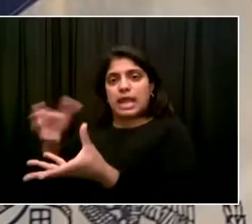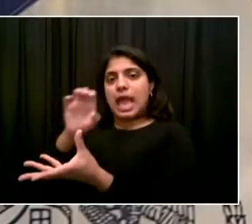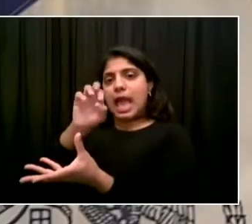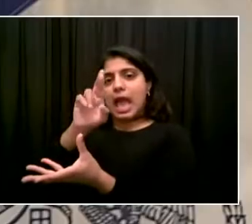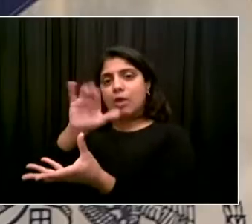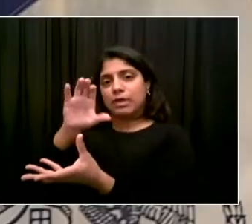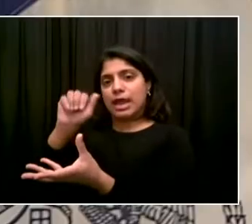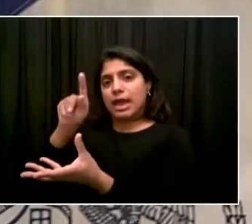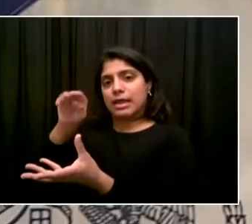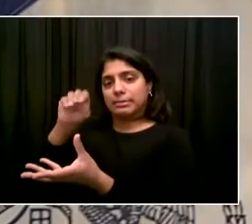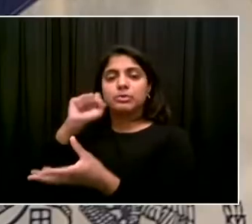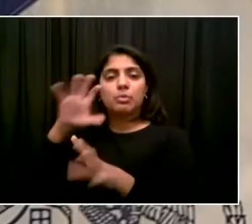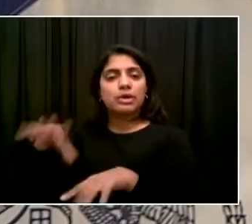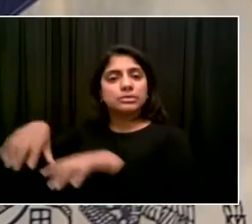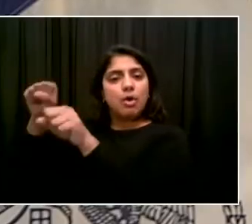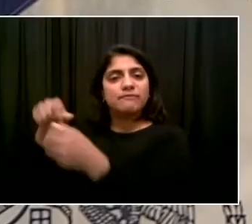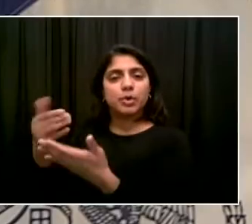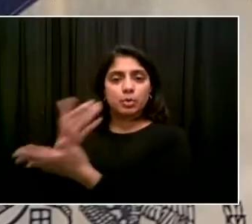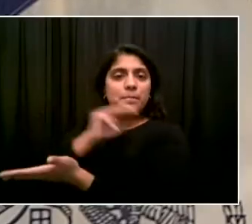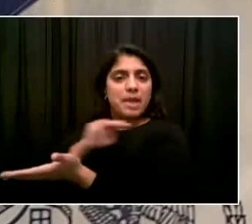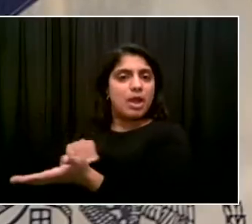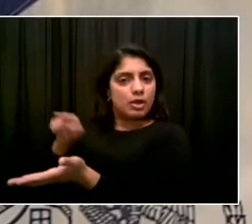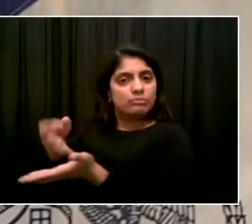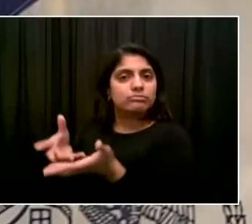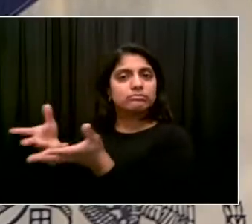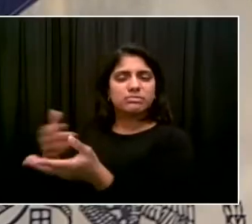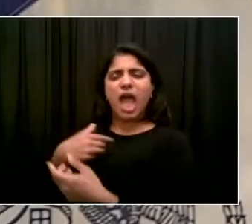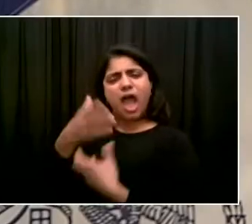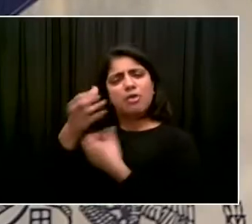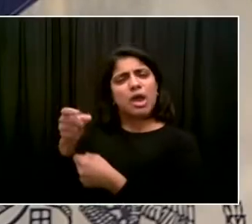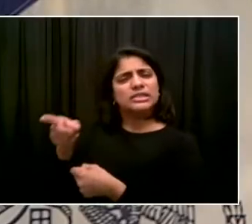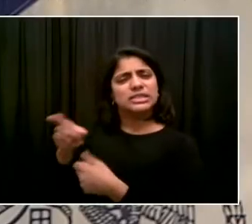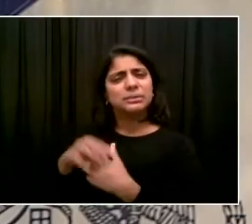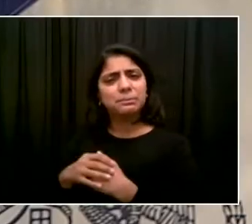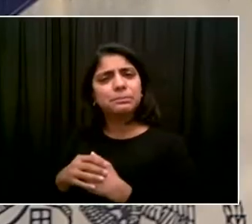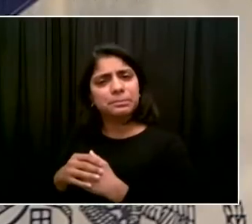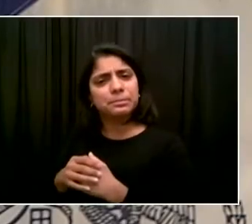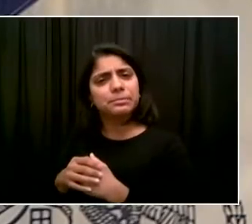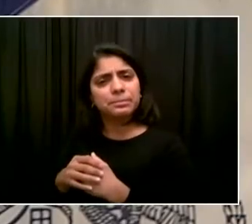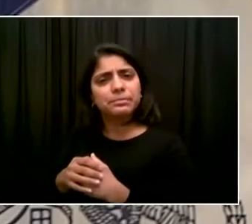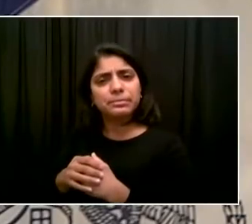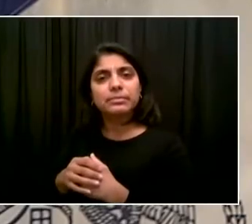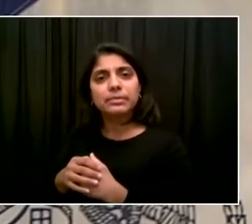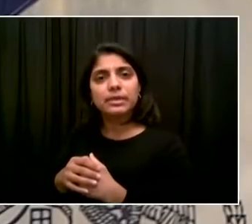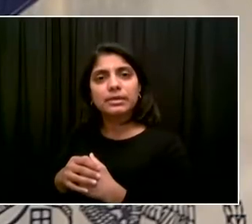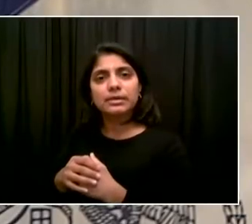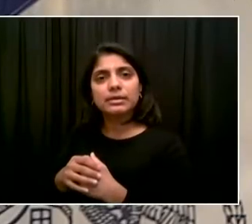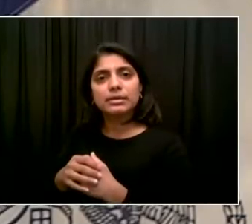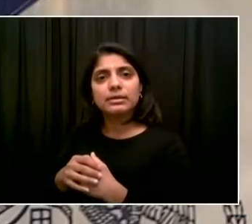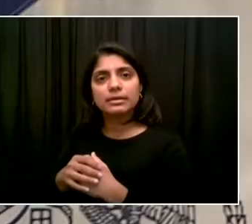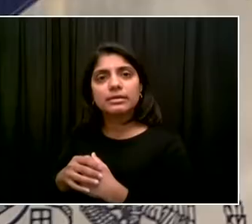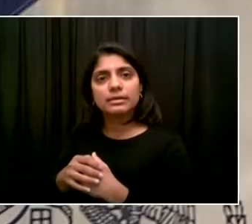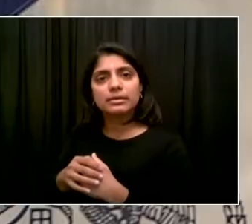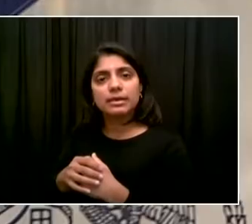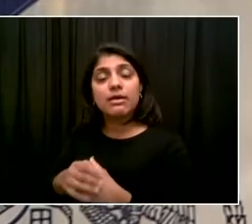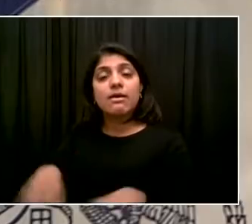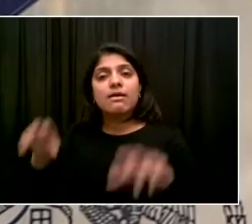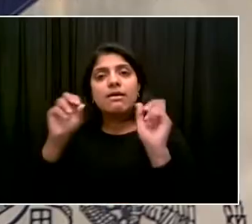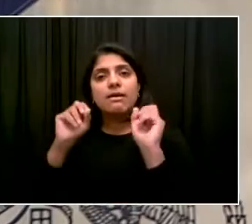REFORMS BECAUSE NOT ONLY WAS HE A POLICE OFFICER HE WAS A POLICE REFORMER FROM THE VERY BEGINNING. I HAD A LOT OF CONFIDENCE WE WILL SEE SOME VERY GOOD UOTCOMES FOR THE PEOPLE IN NEW